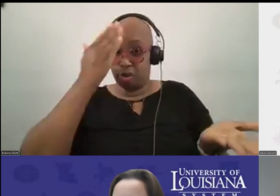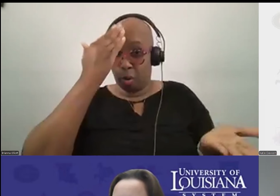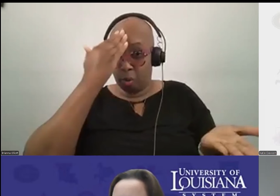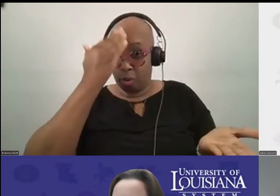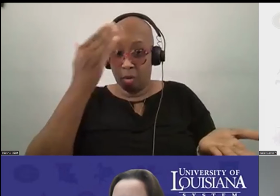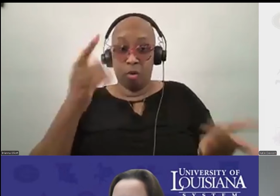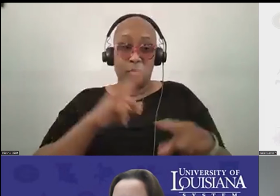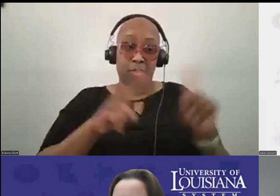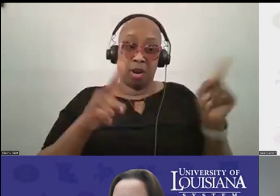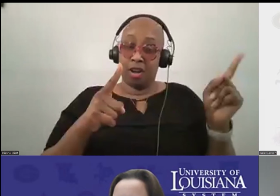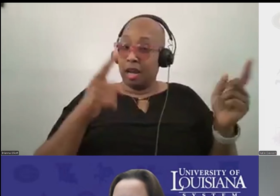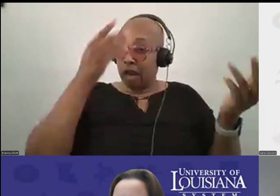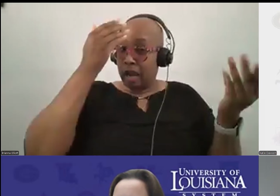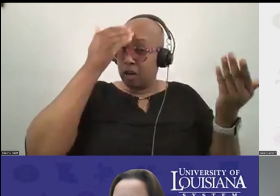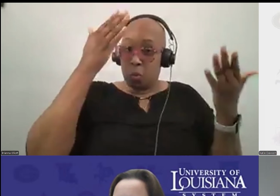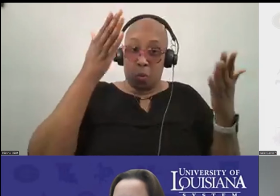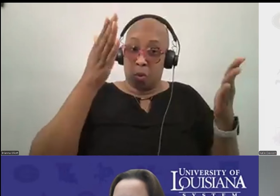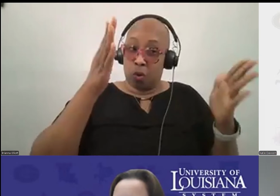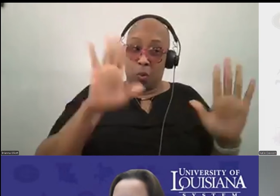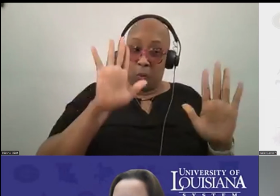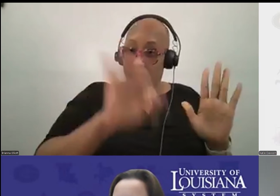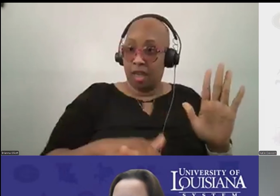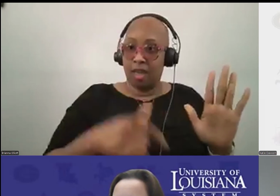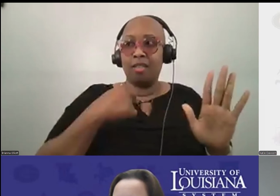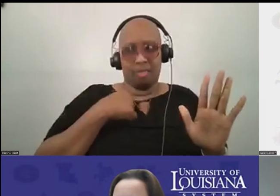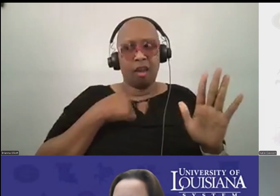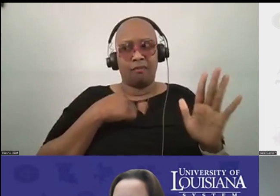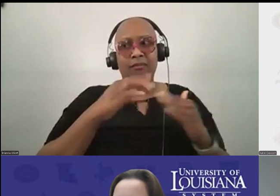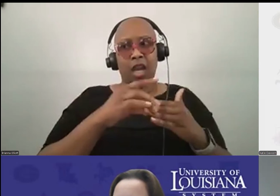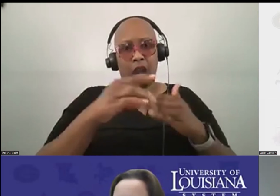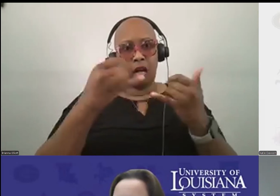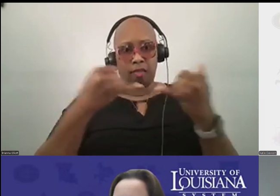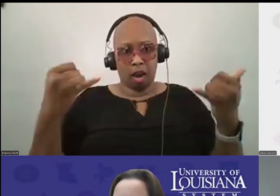Again, there are guidelines for just about everything that you can Google. And when you know